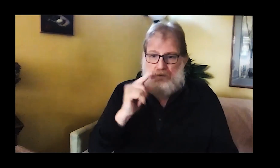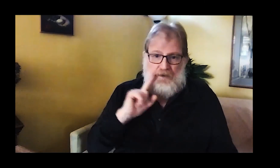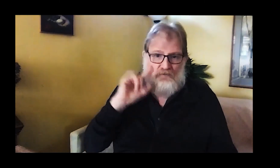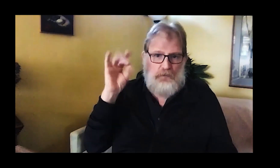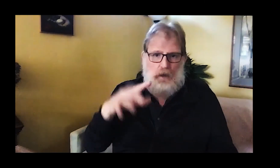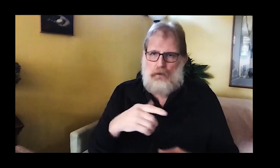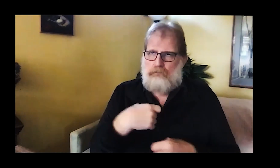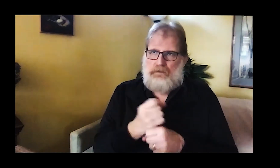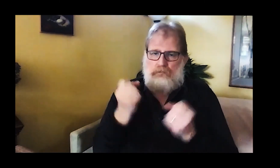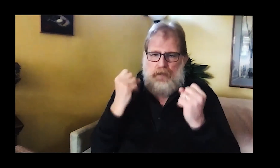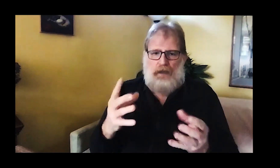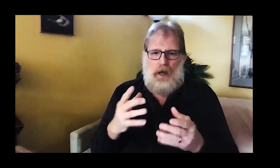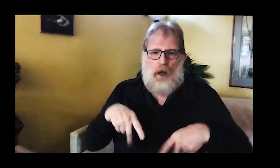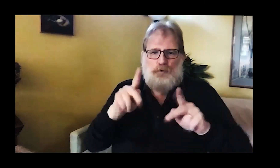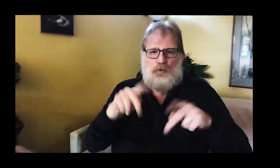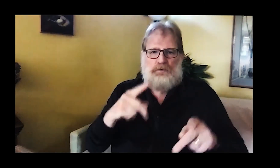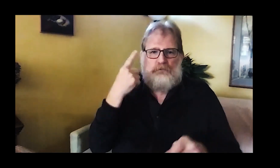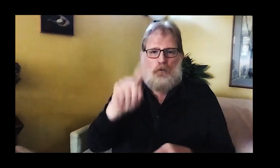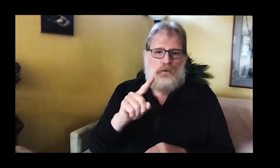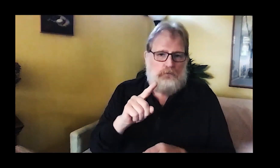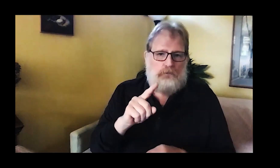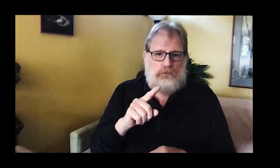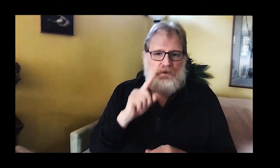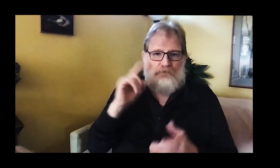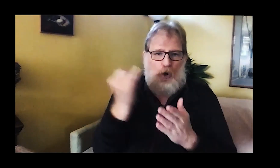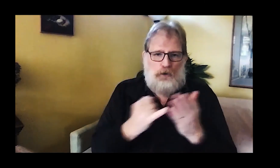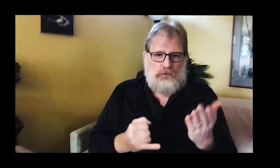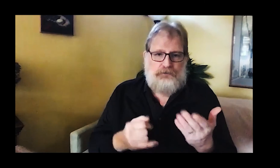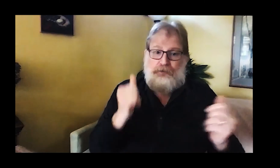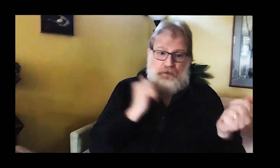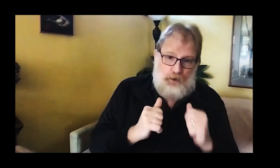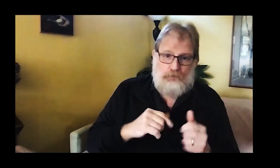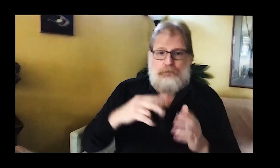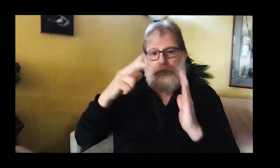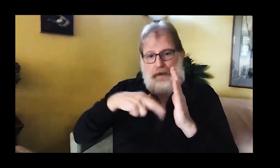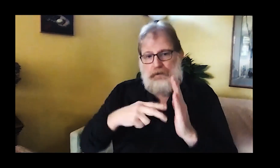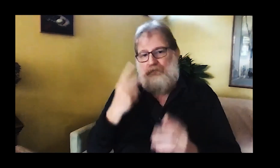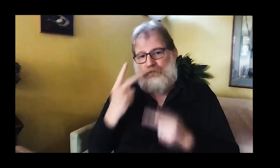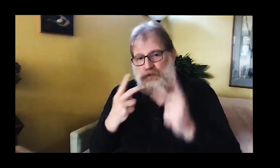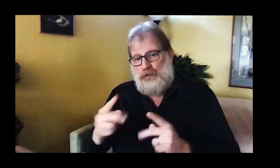Spotlight provides so many opportunities for Deaf artists, be they actors, photographers,